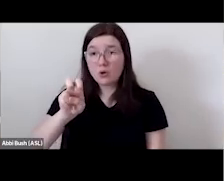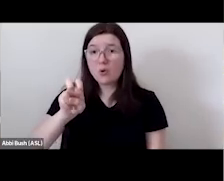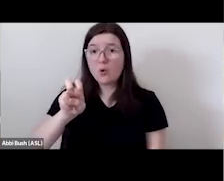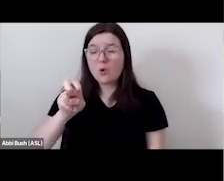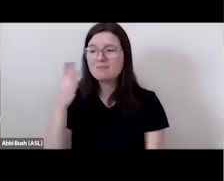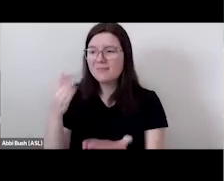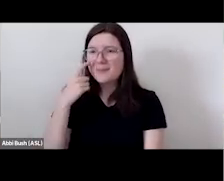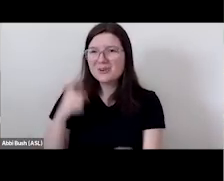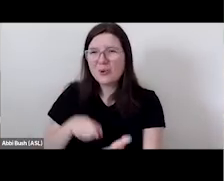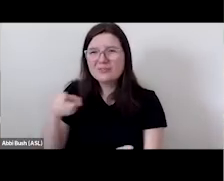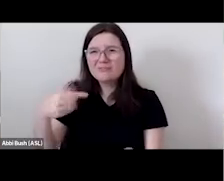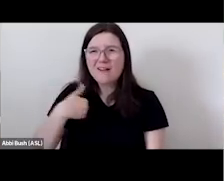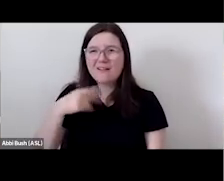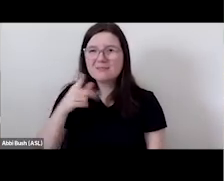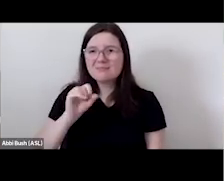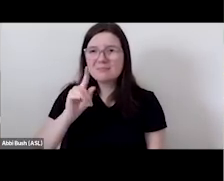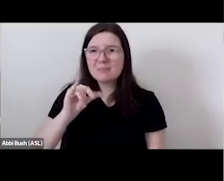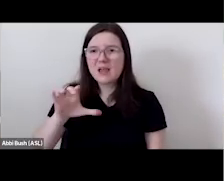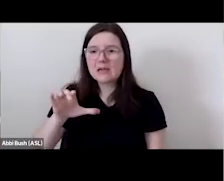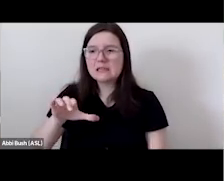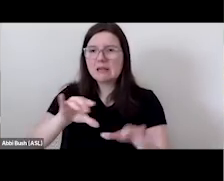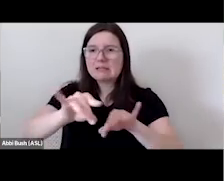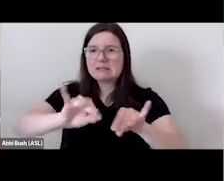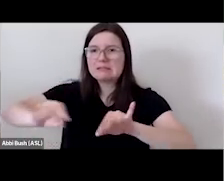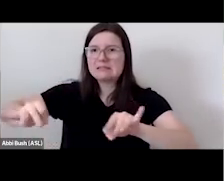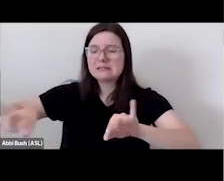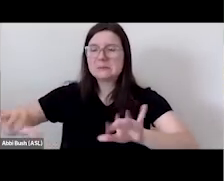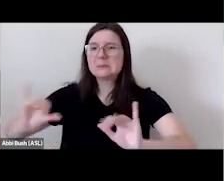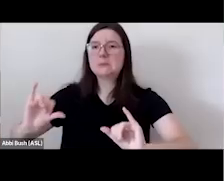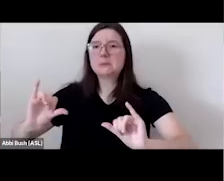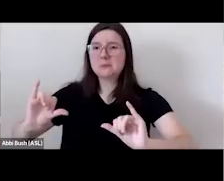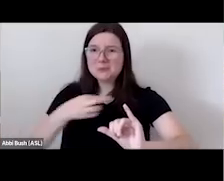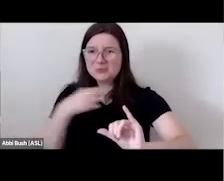and you're seeing that it's like less plastic on one burner, you're going to see that